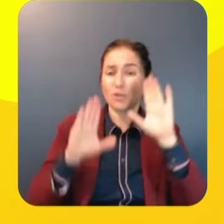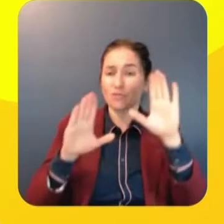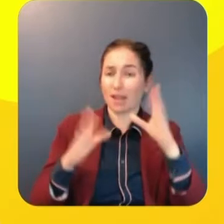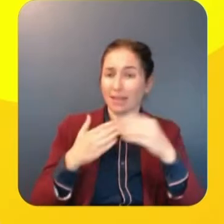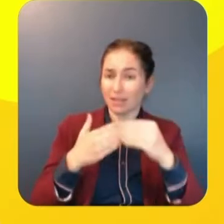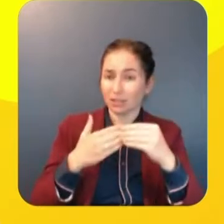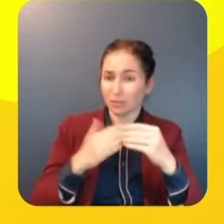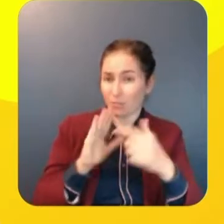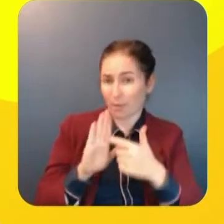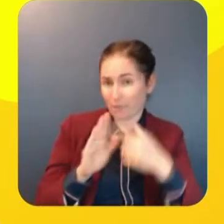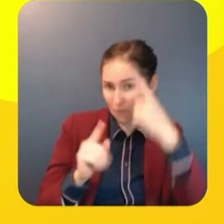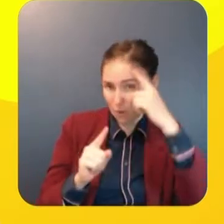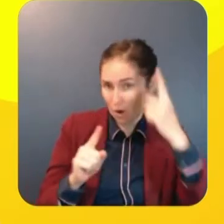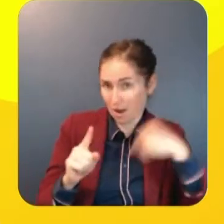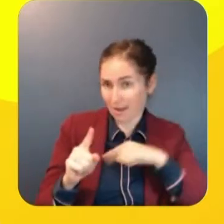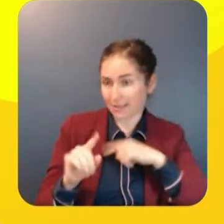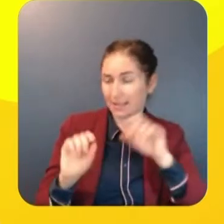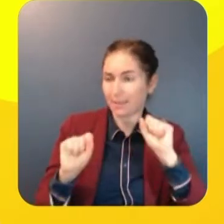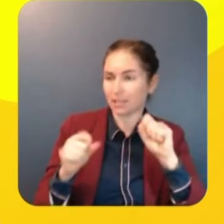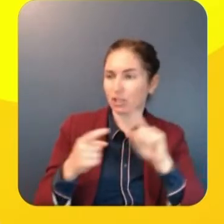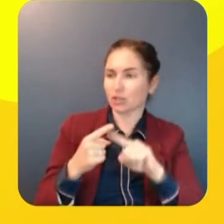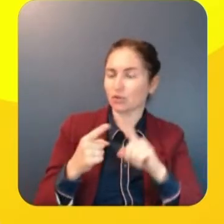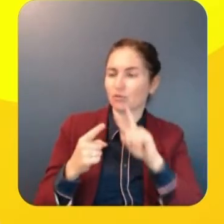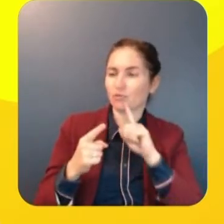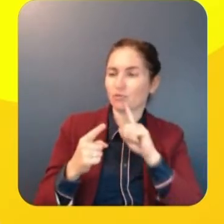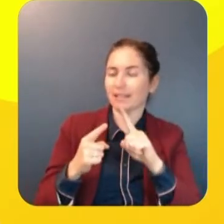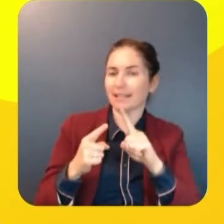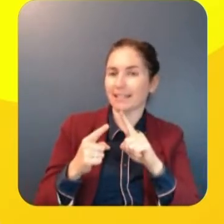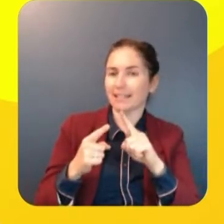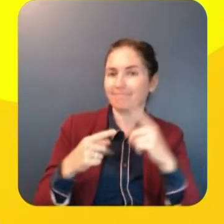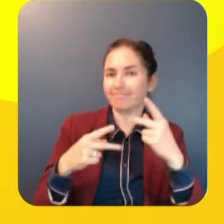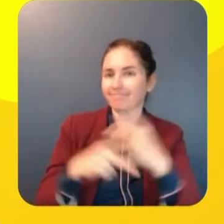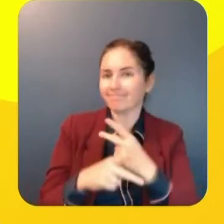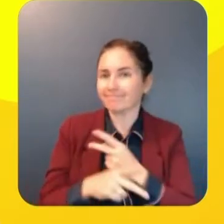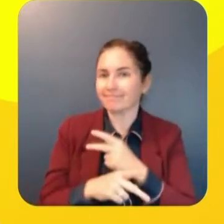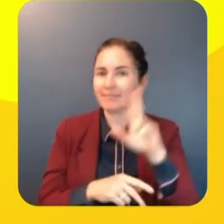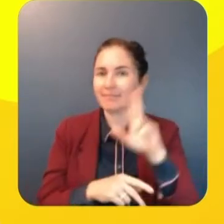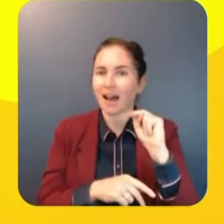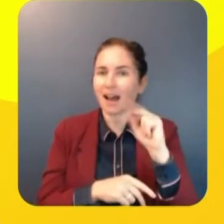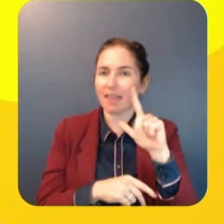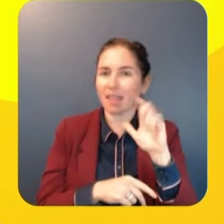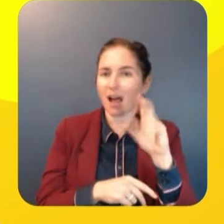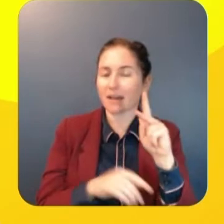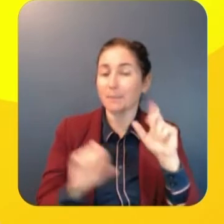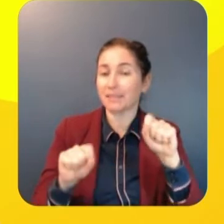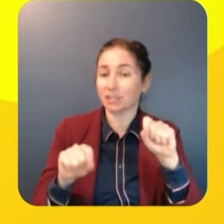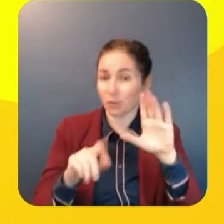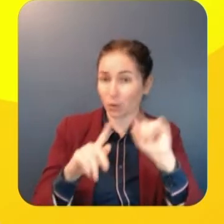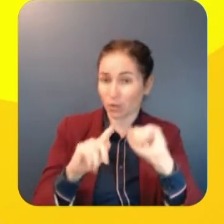us is the ability to unlock the potential of your team. Right. And that's why we talk a lot about service-based